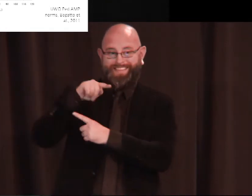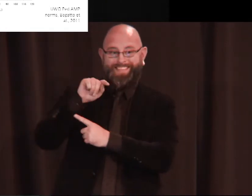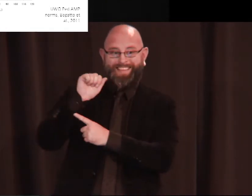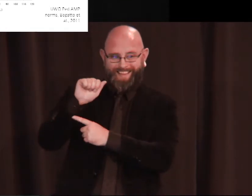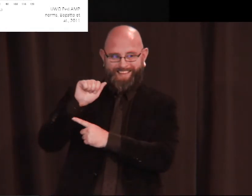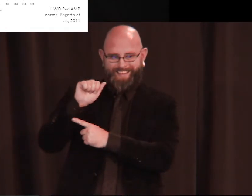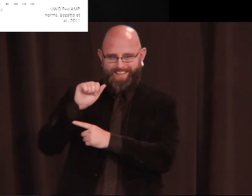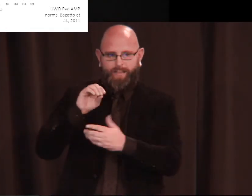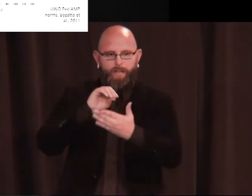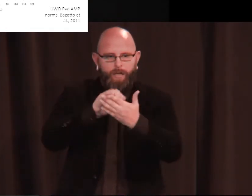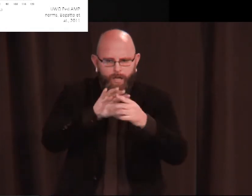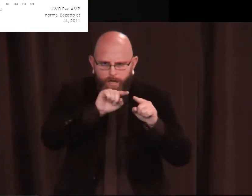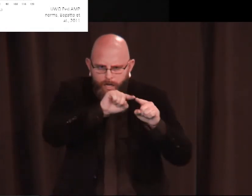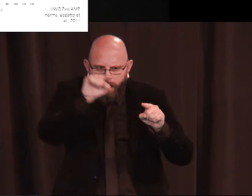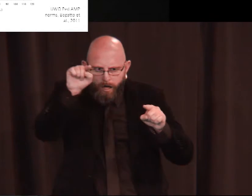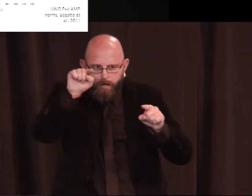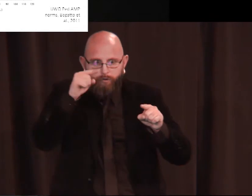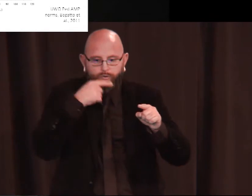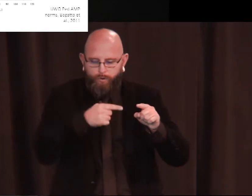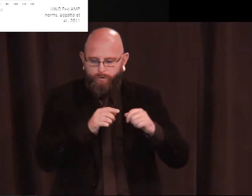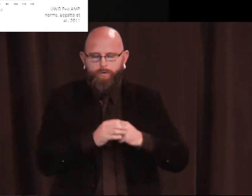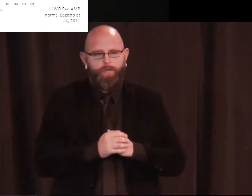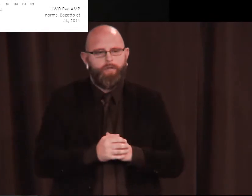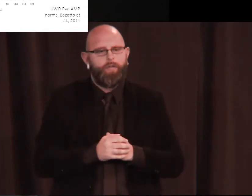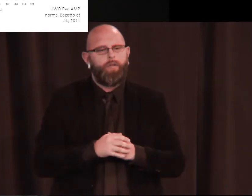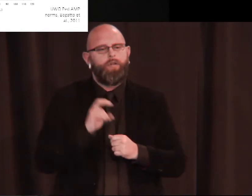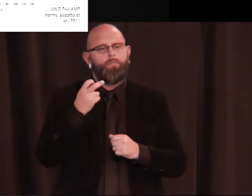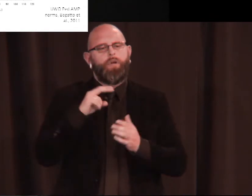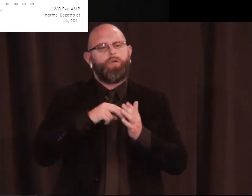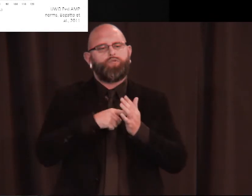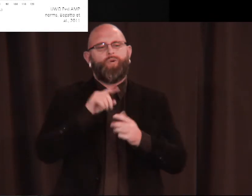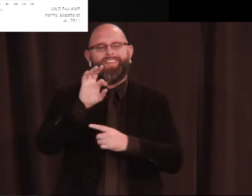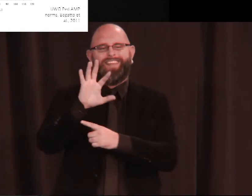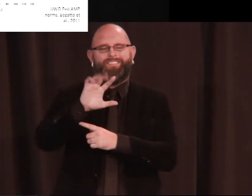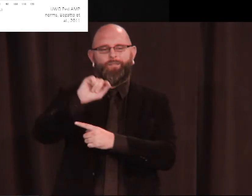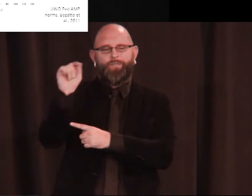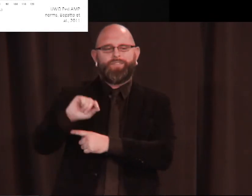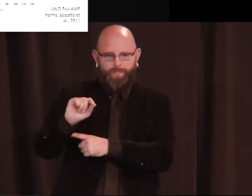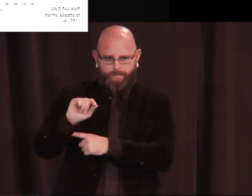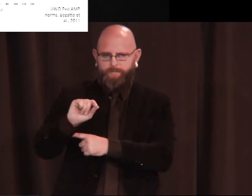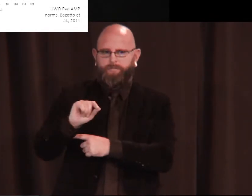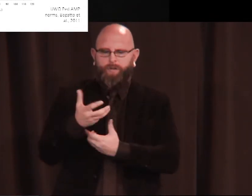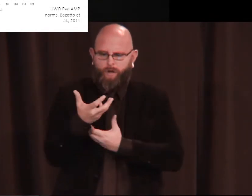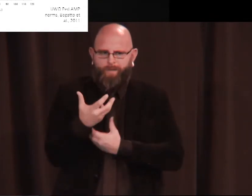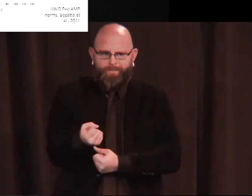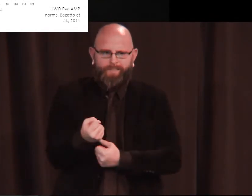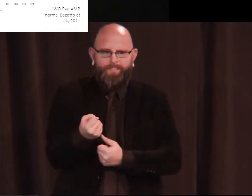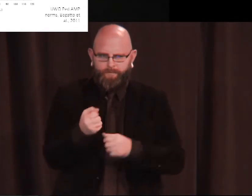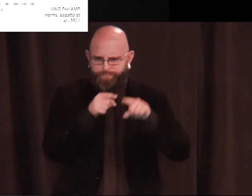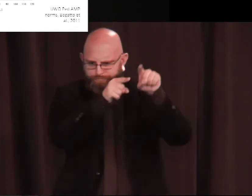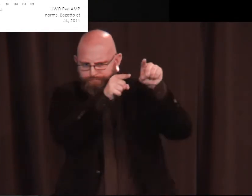The dash line show the 95% confidence intervals. So that's the average range that we would expect children to be in that have